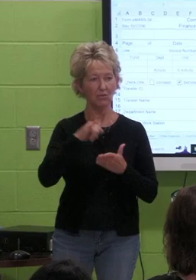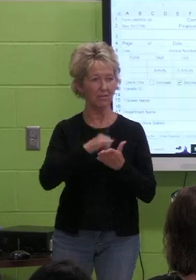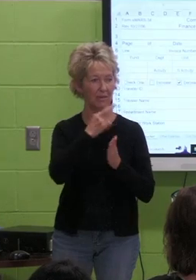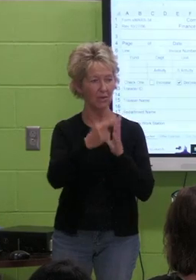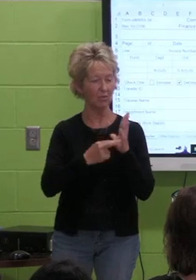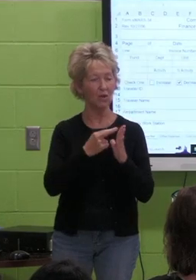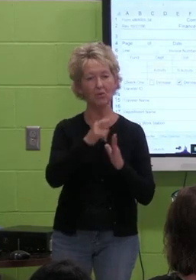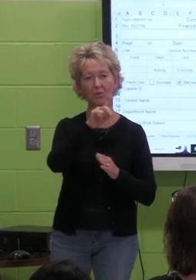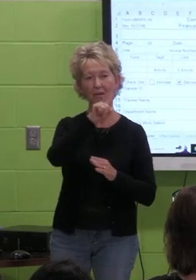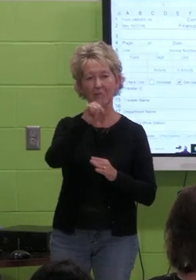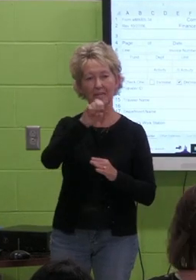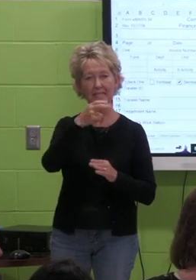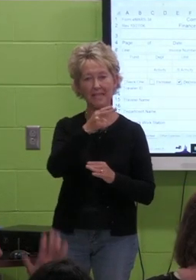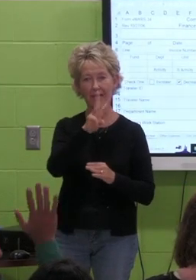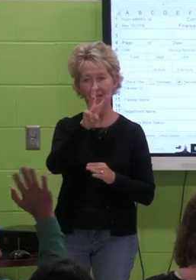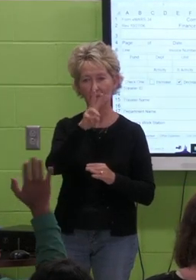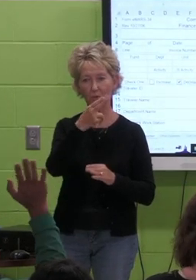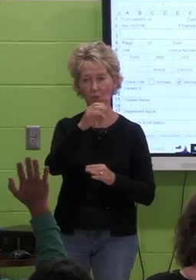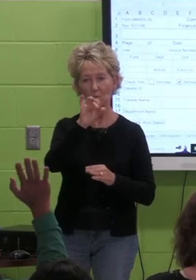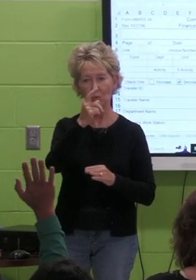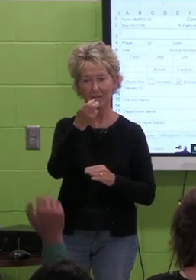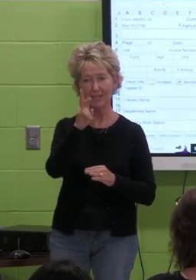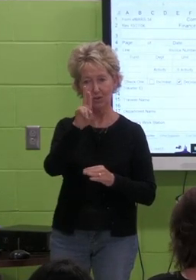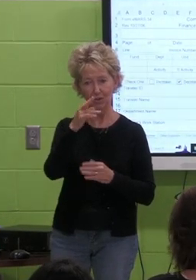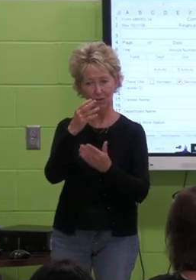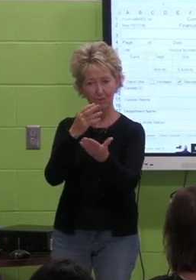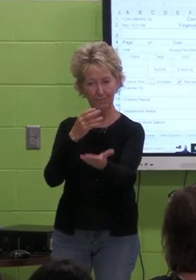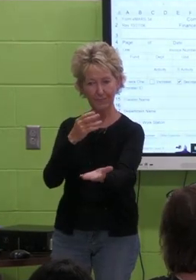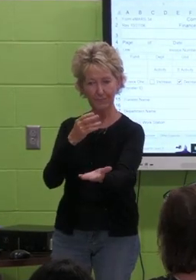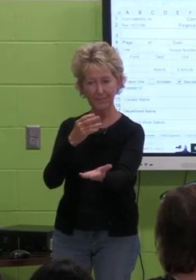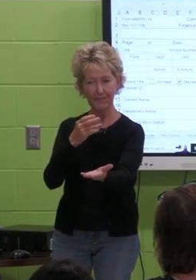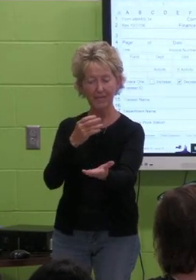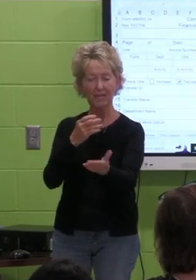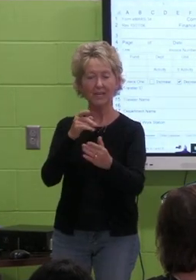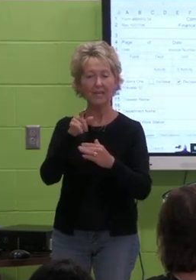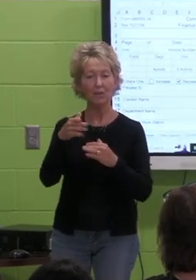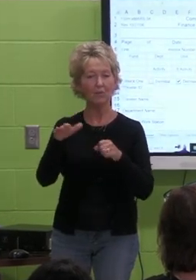Whitaker if you haven't met Zach you need to um he's going to be fulfilling that role for